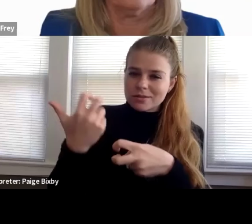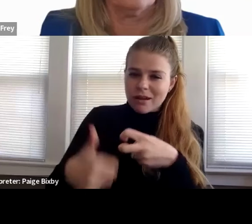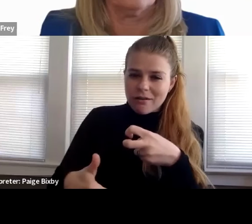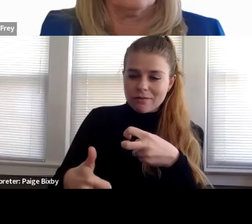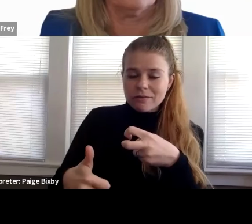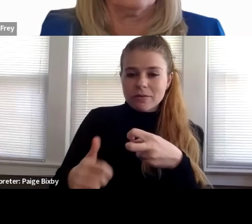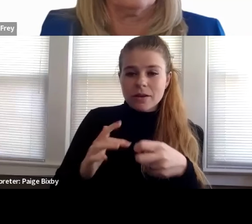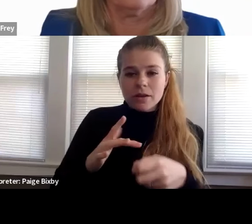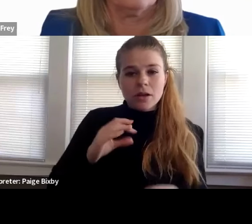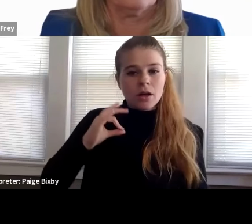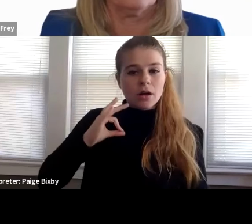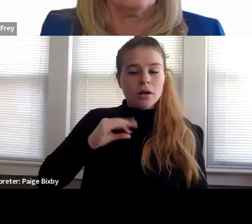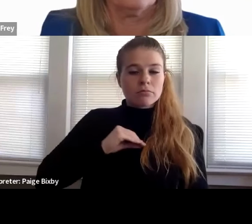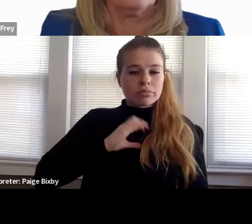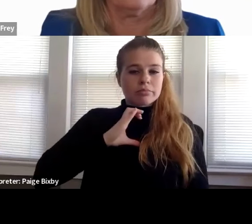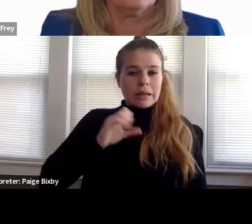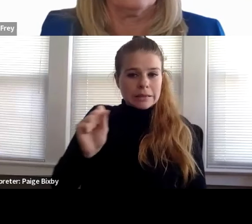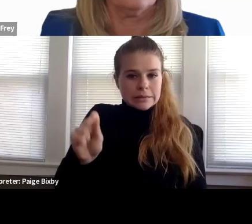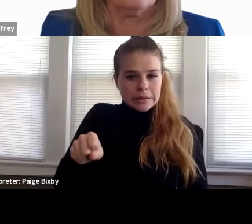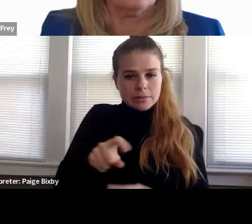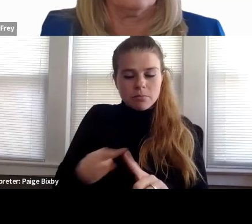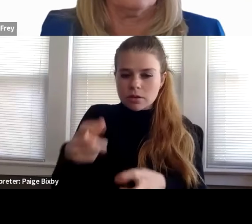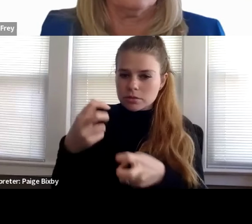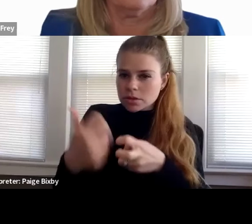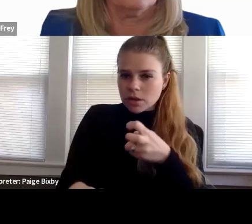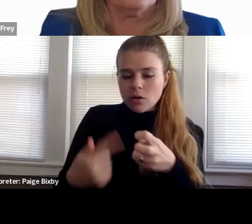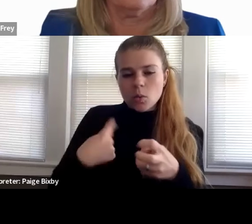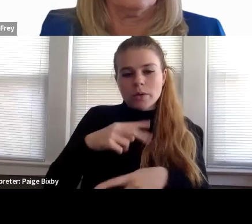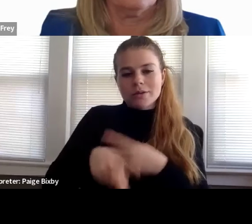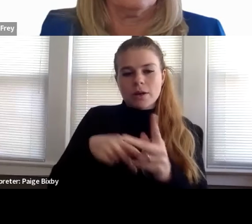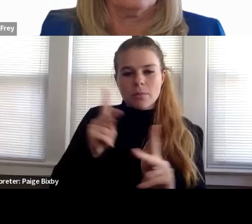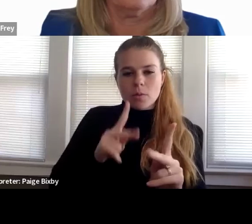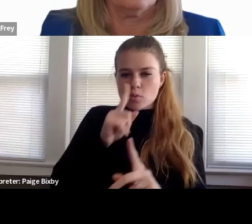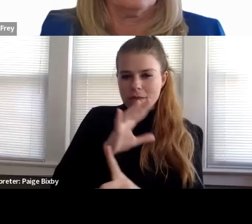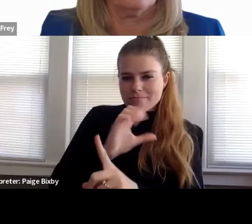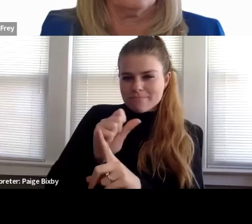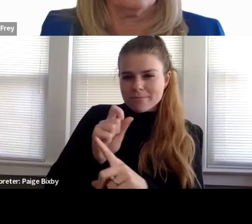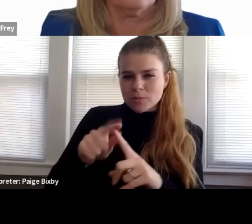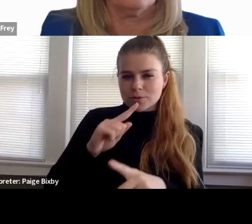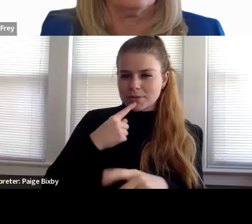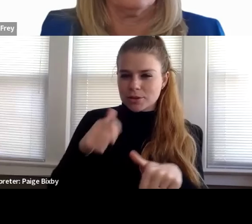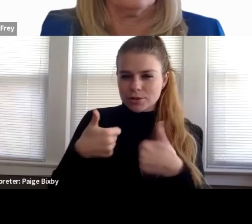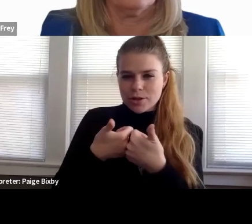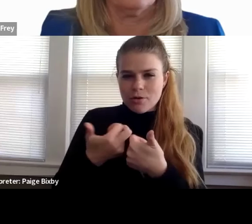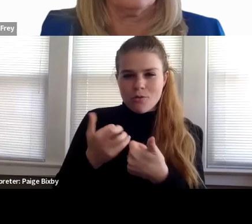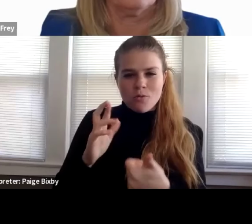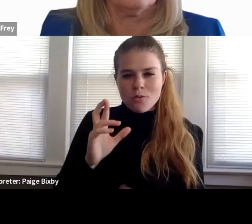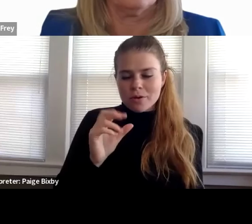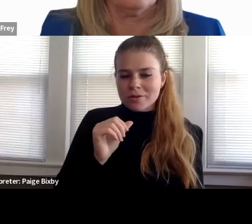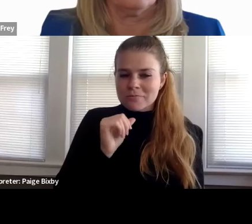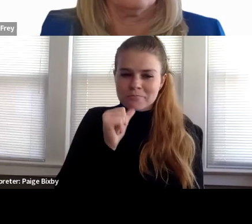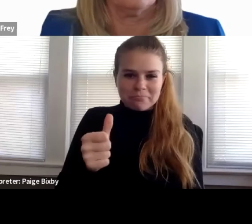We are the type of people drawn to serious challenges or wouldn't be on this webinar.